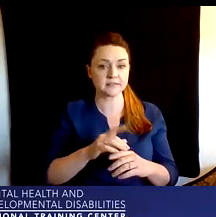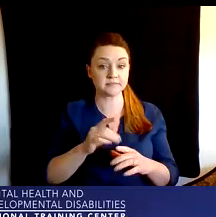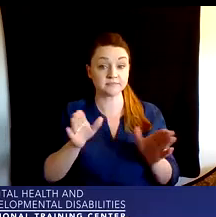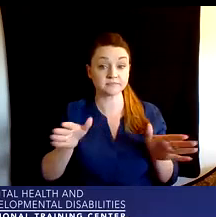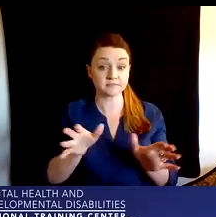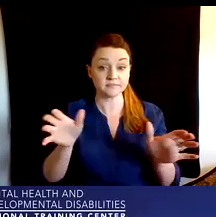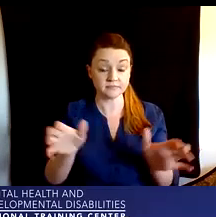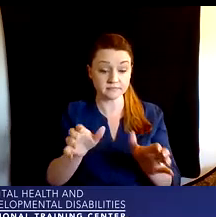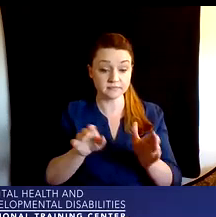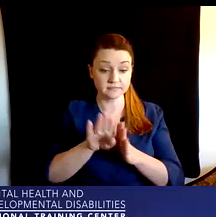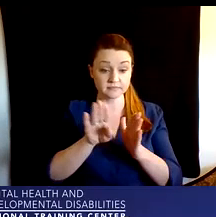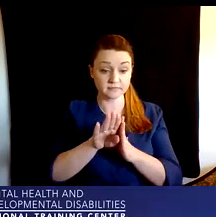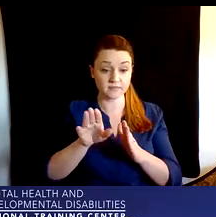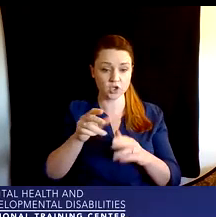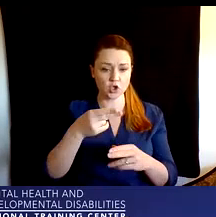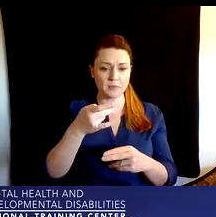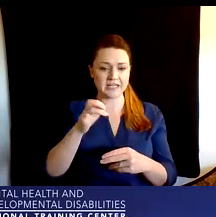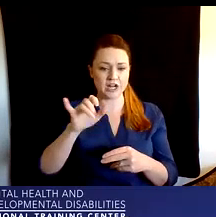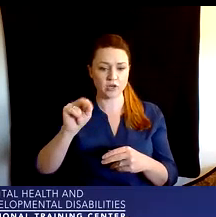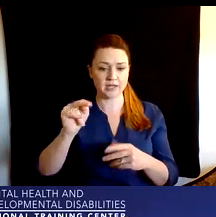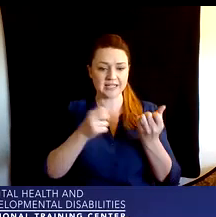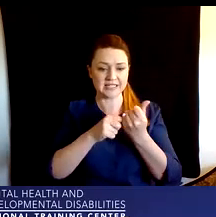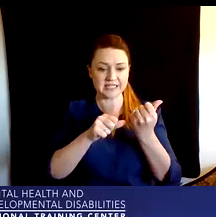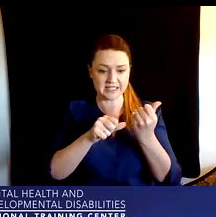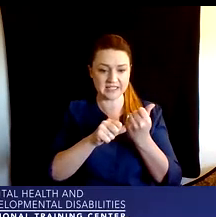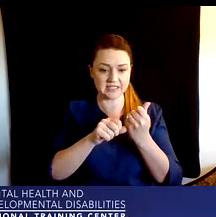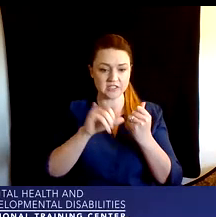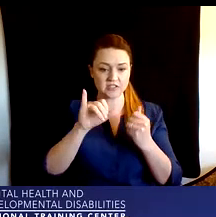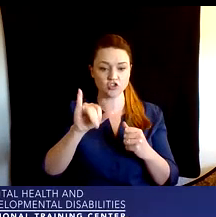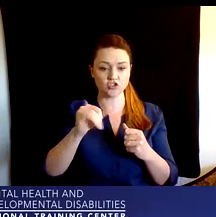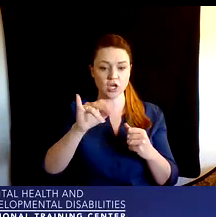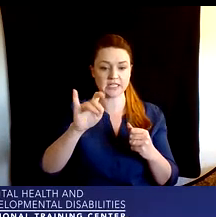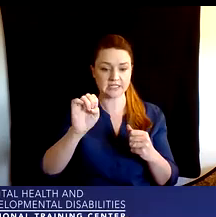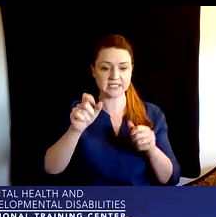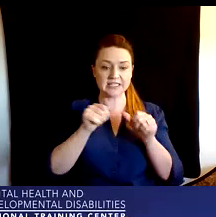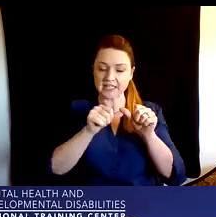and inclusive humanitarian assistance, Justice continues to participate in ongoing projects